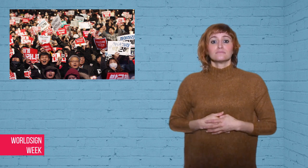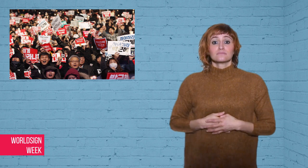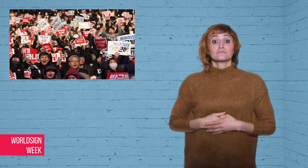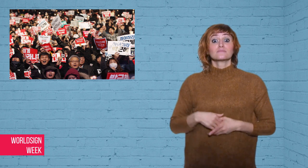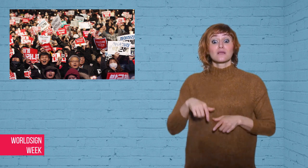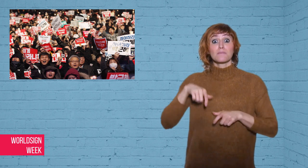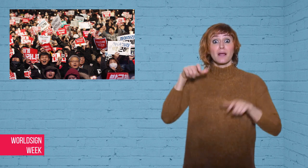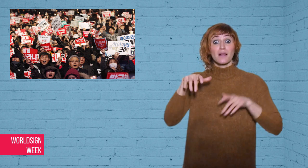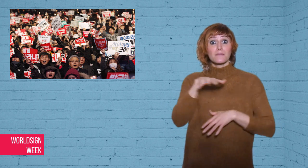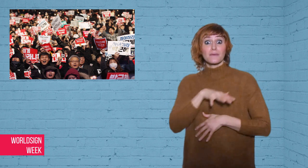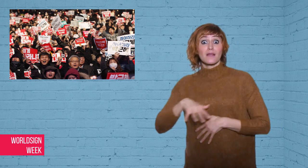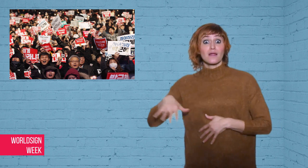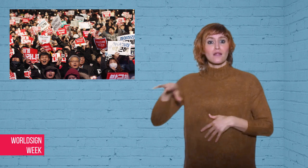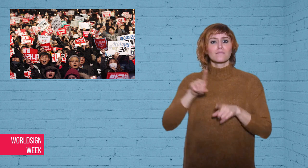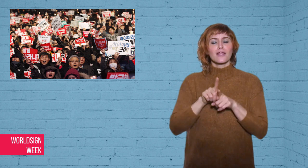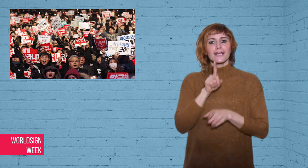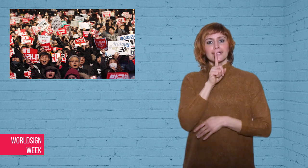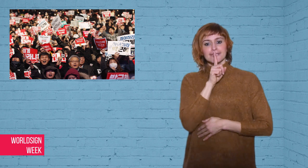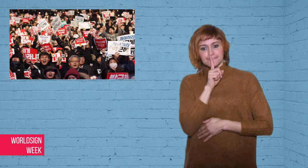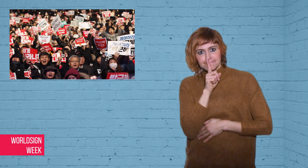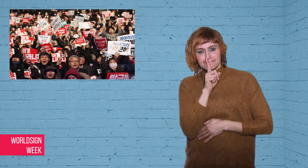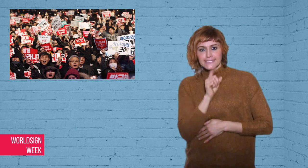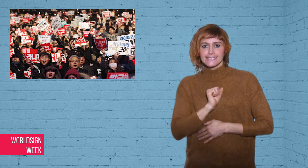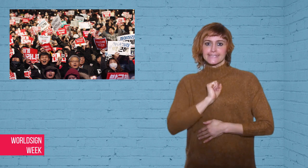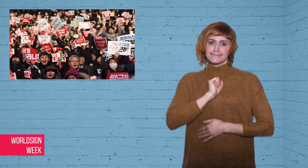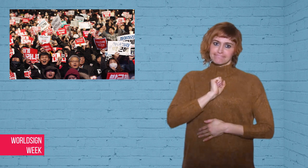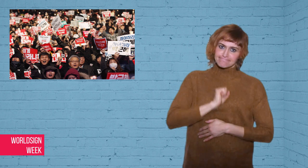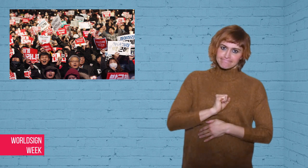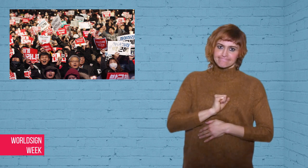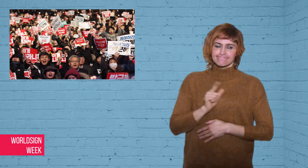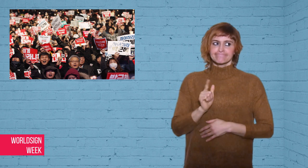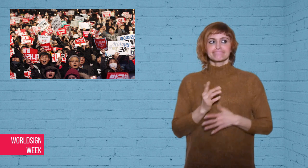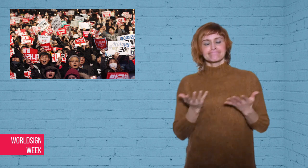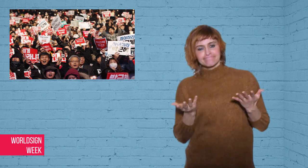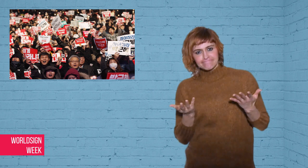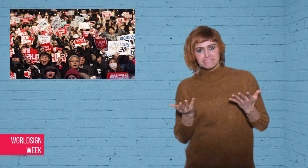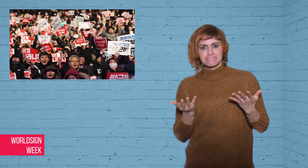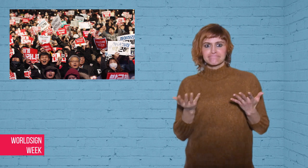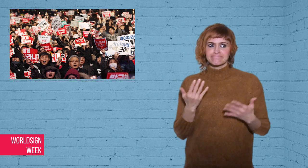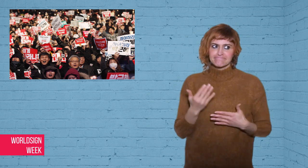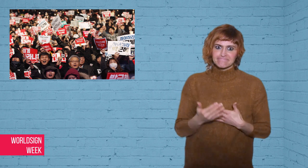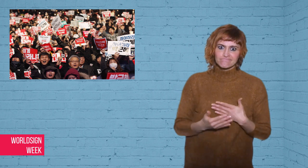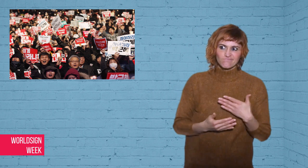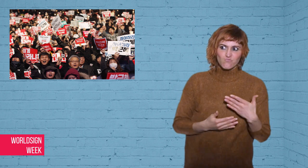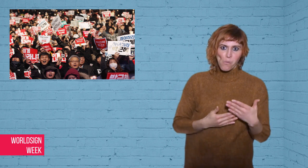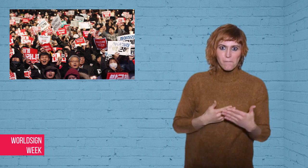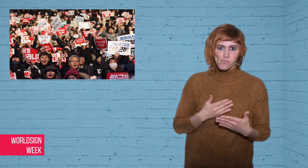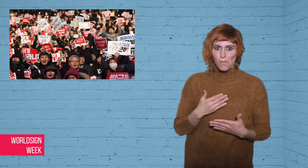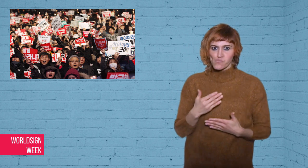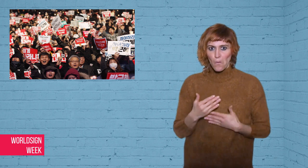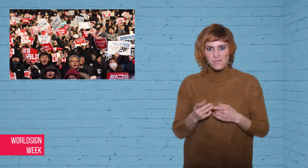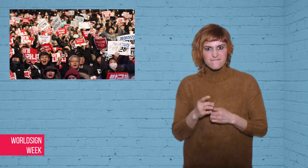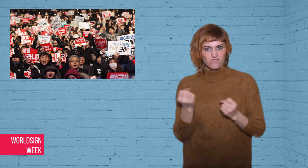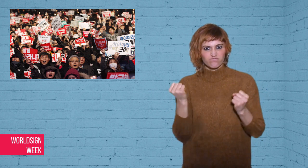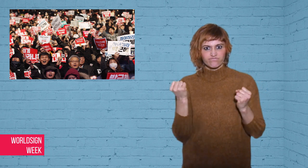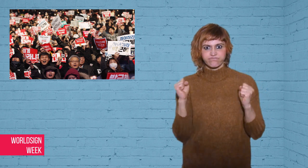the countrywide protests are growing stronger.